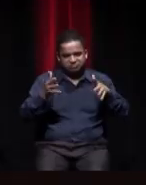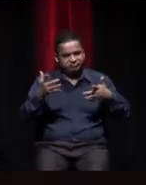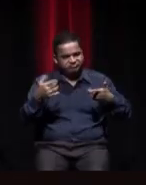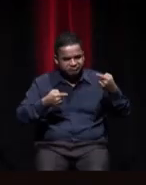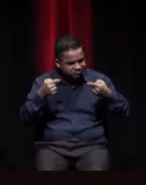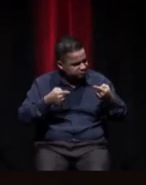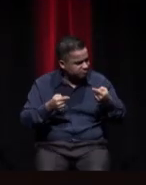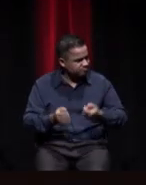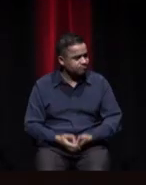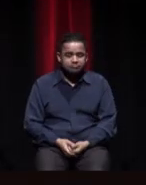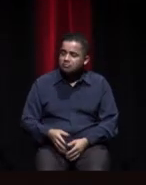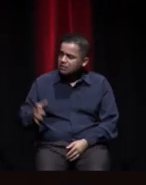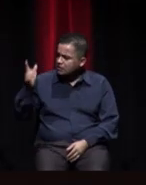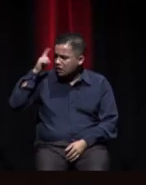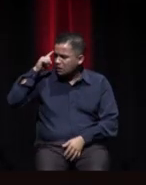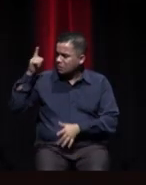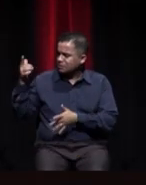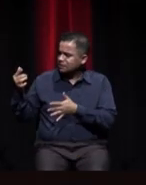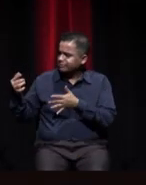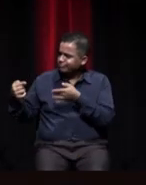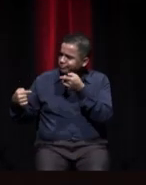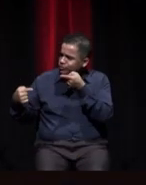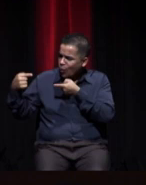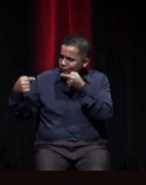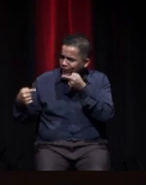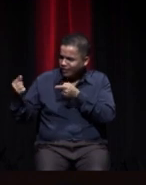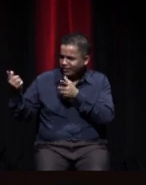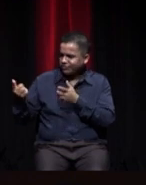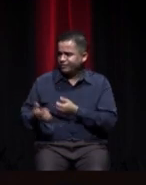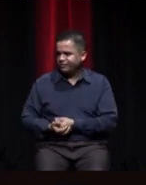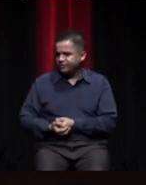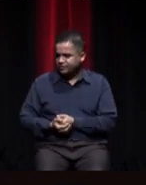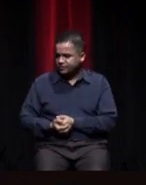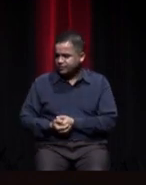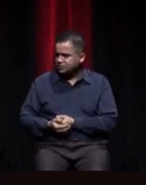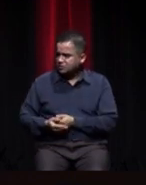Thinking conflict as the possibility of your entering